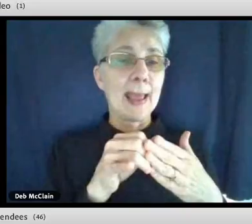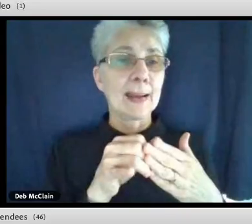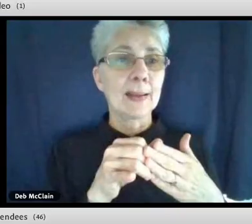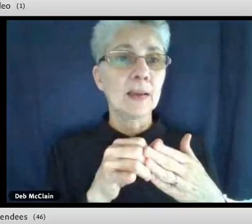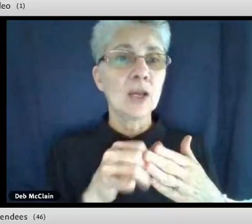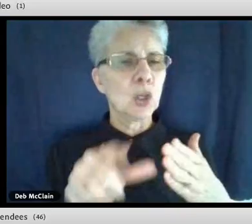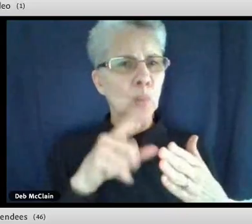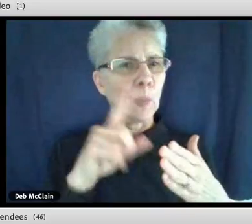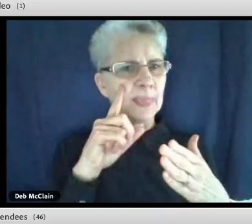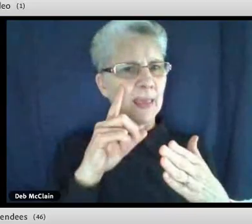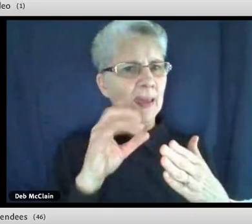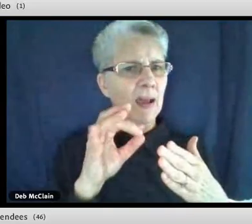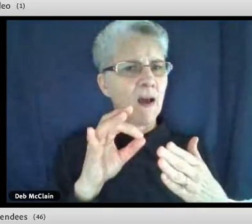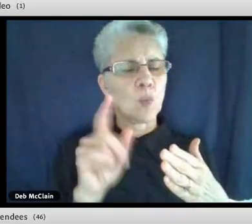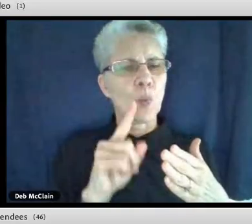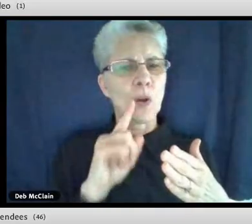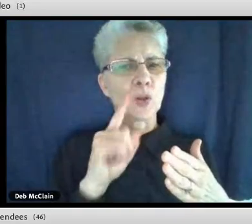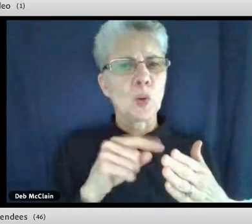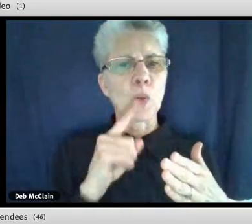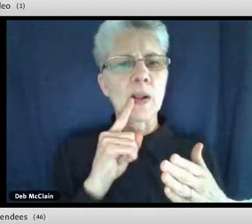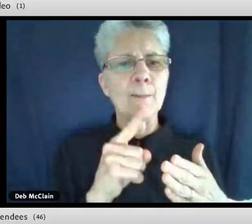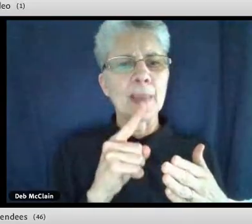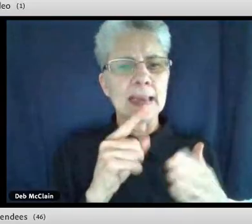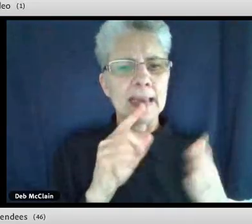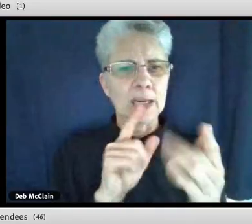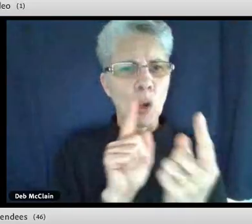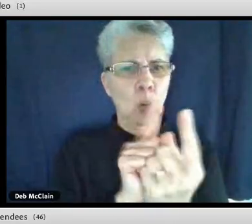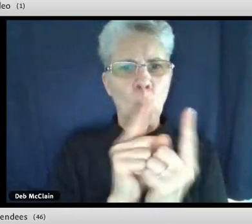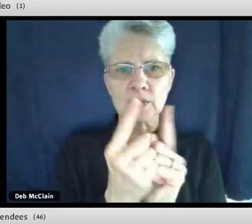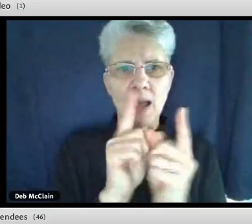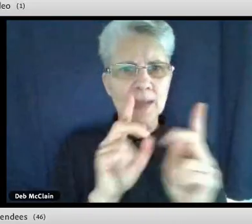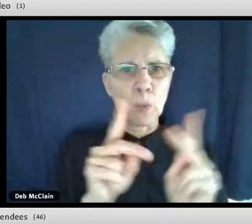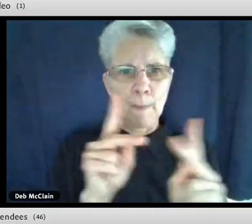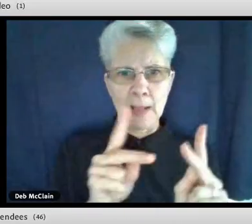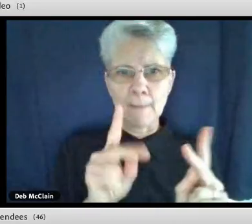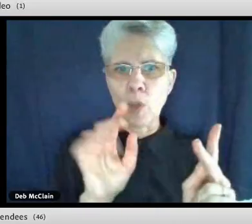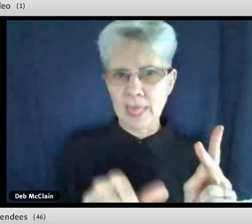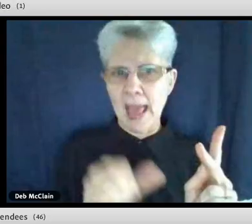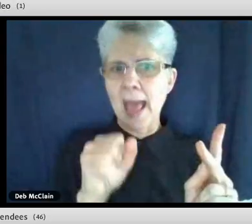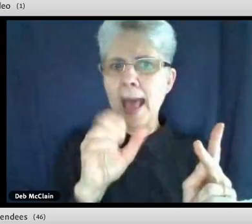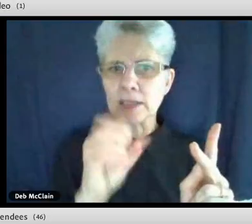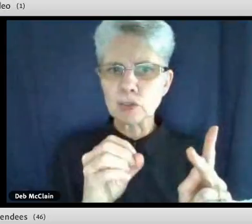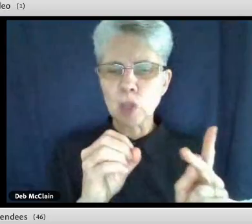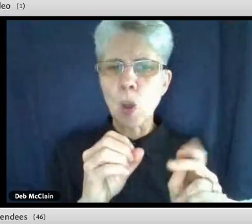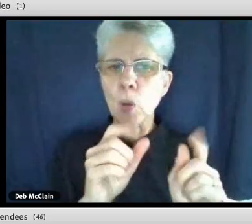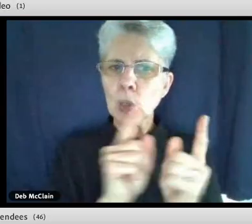of where you would be in close contact with people, and so stay-at-home or shelter-in-place